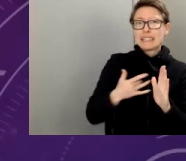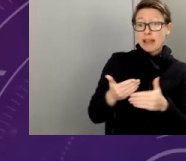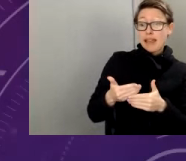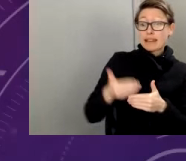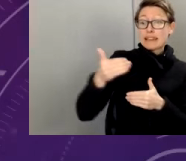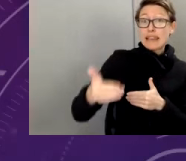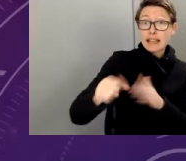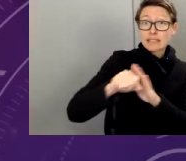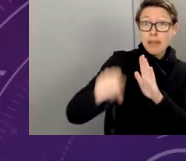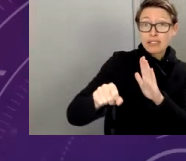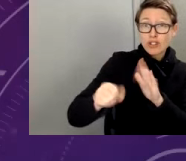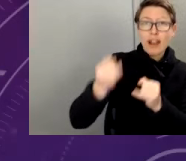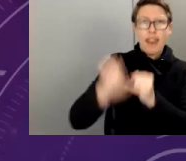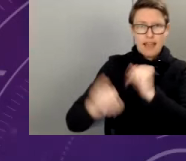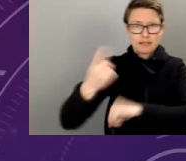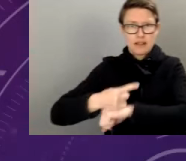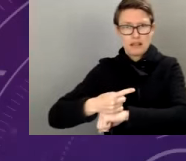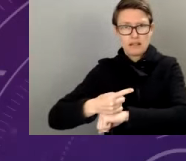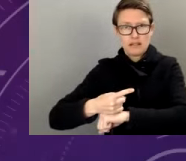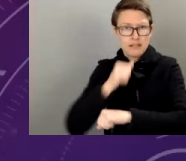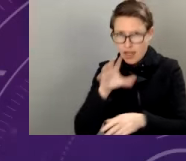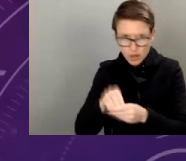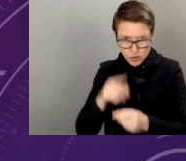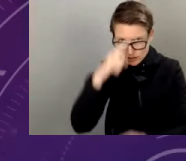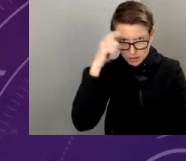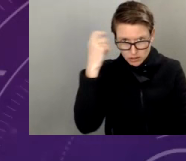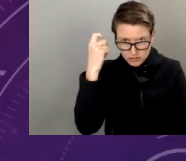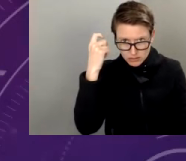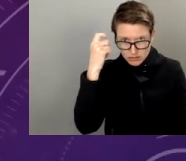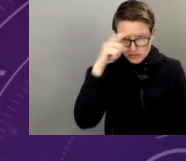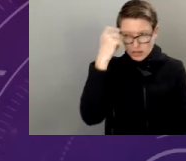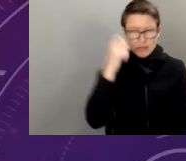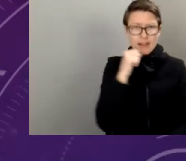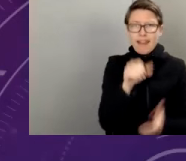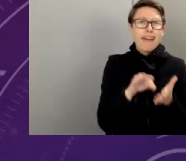That does not include summer. Summers don't count as main terms, so